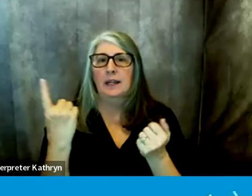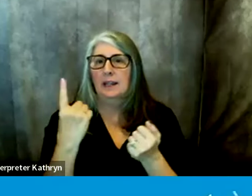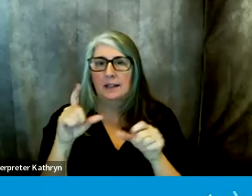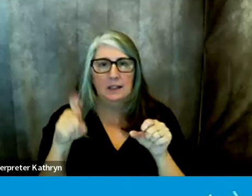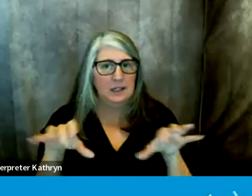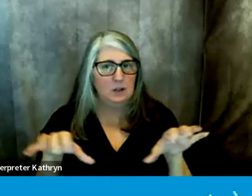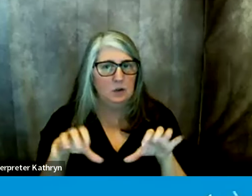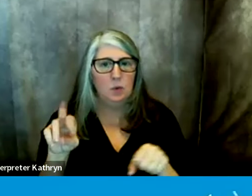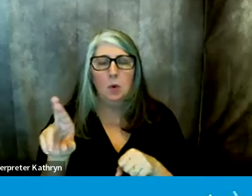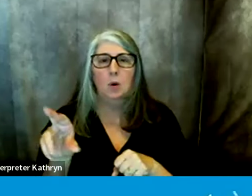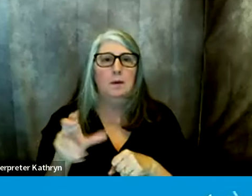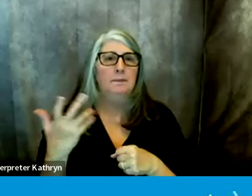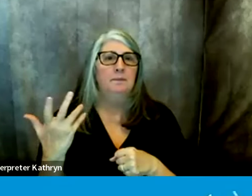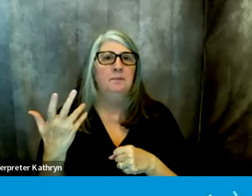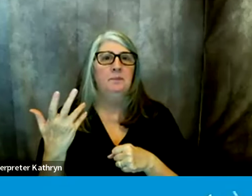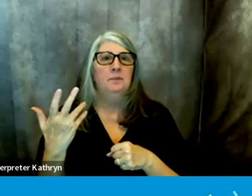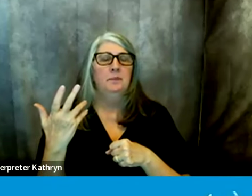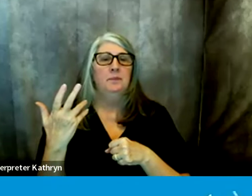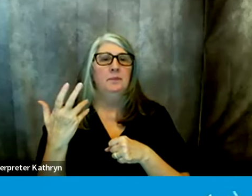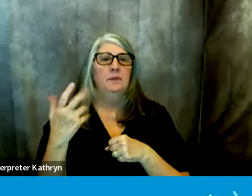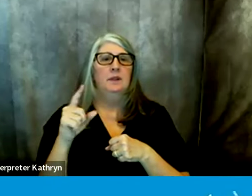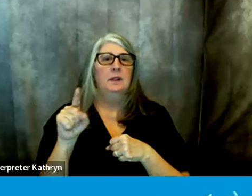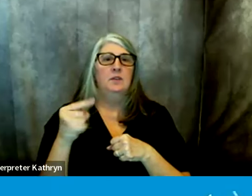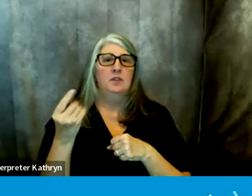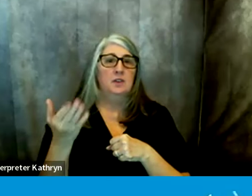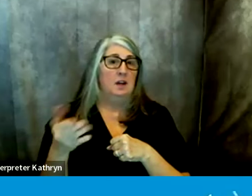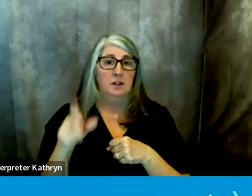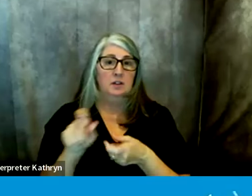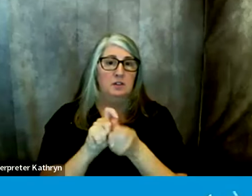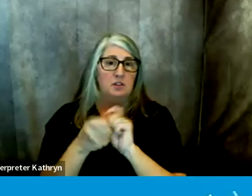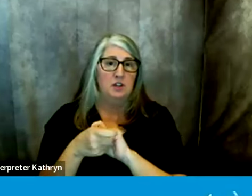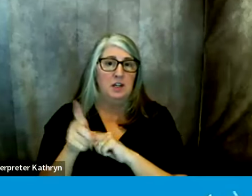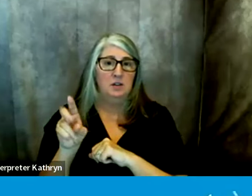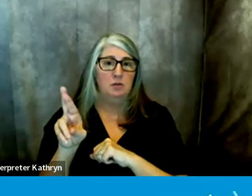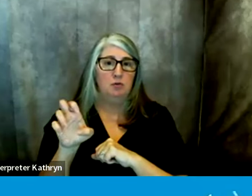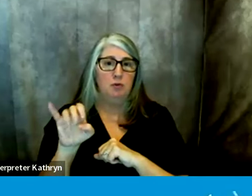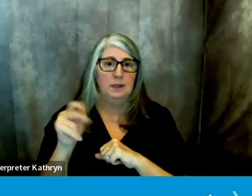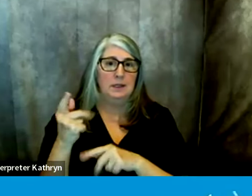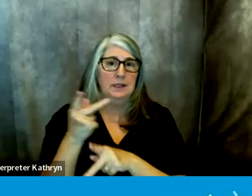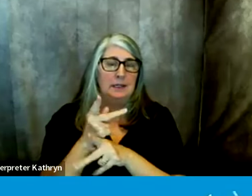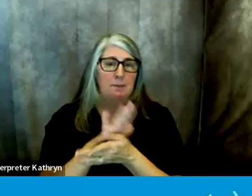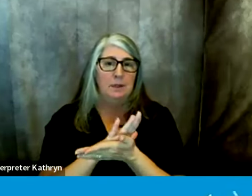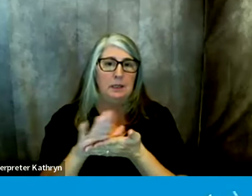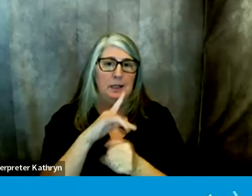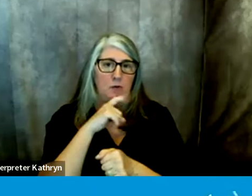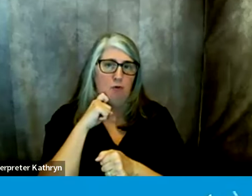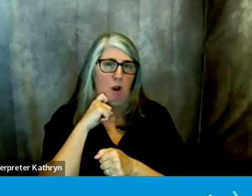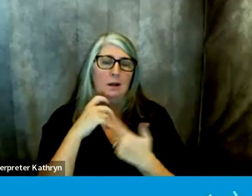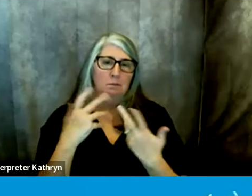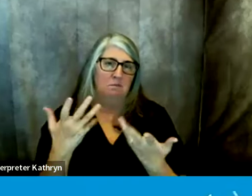or otherwise, it just is there, and you change the dressing and that's keep it clean and dry. Those are pretty much the rules for that.